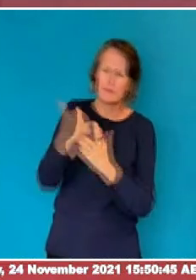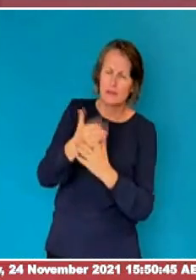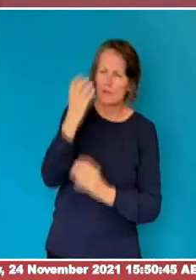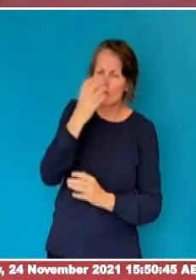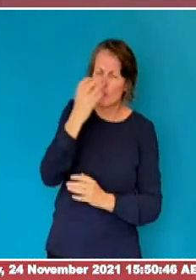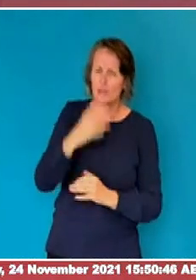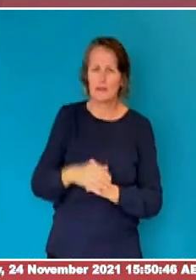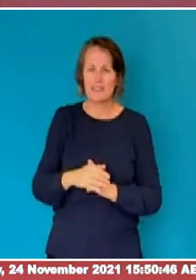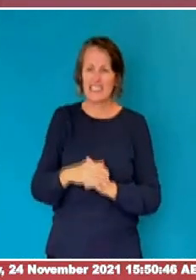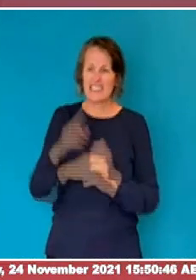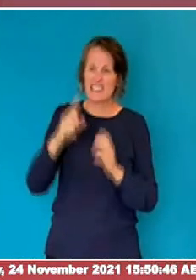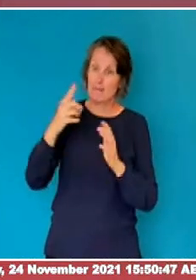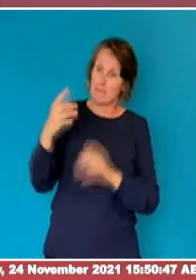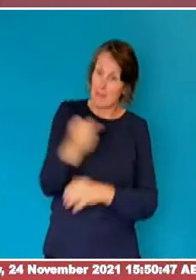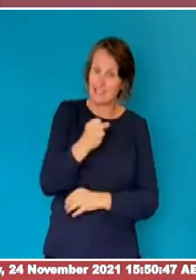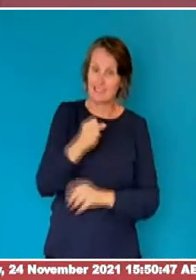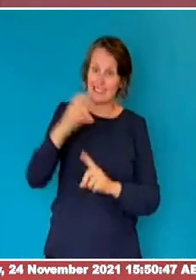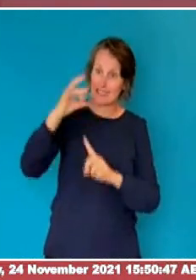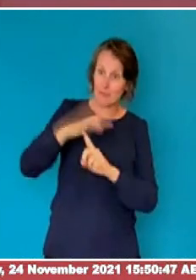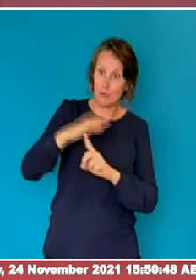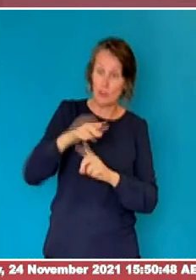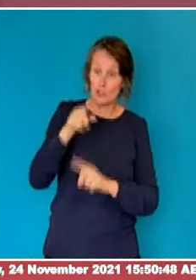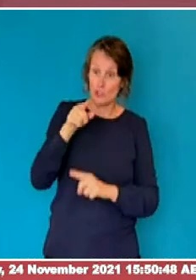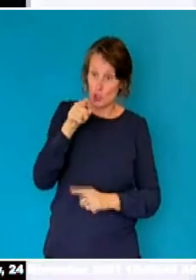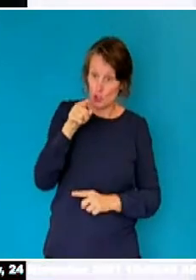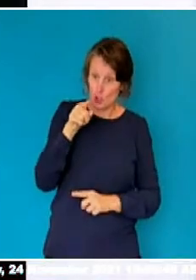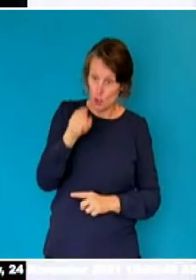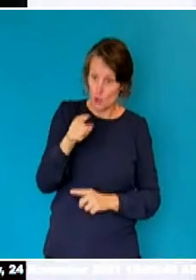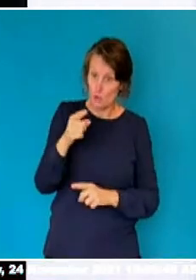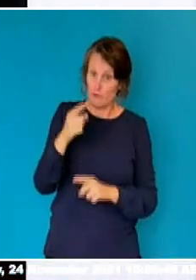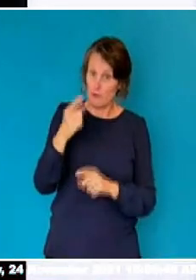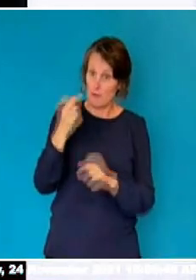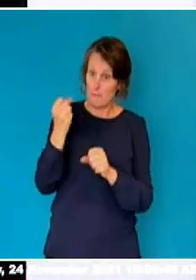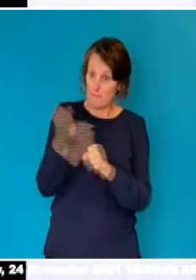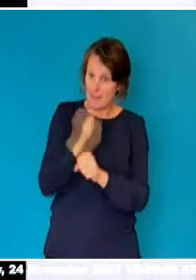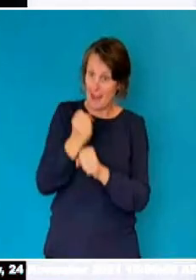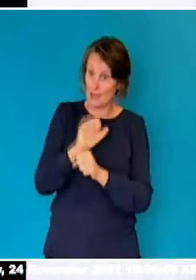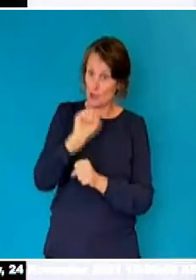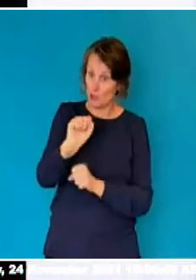By "essential", does that mean you have developed your policy, your culture